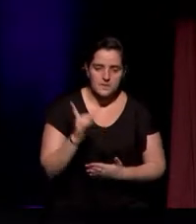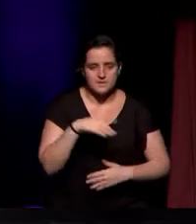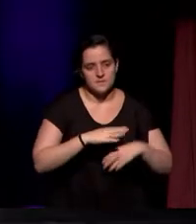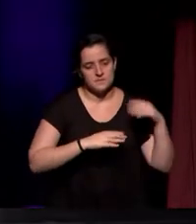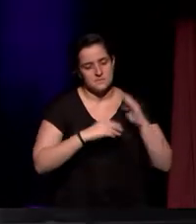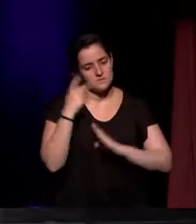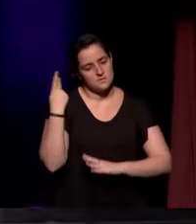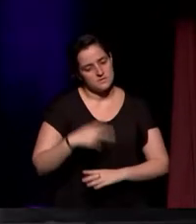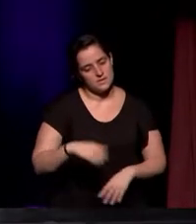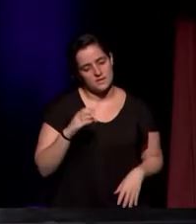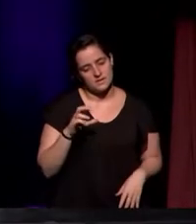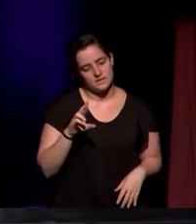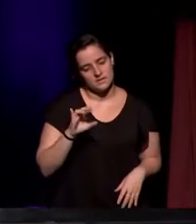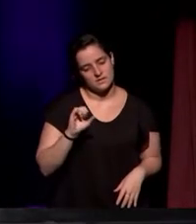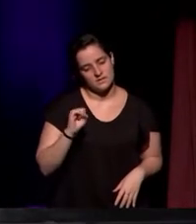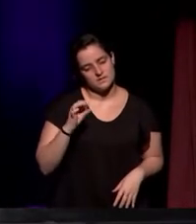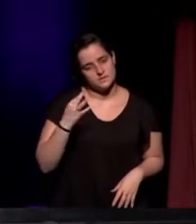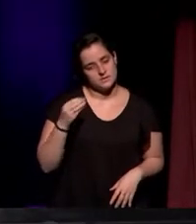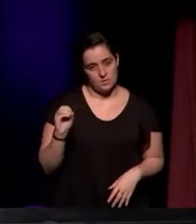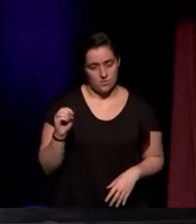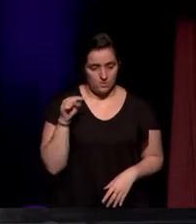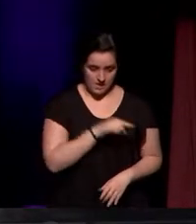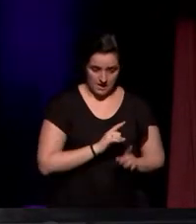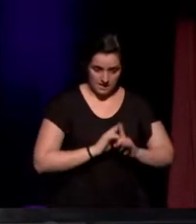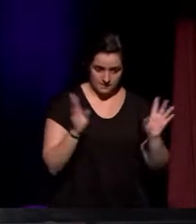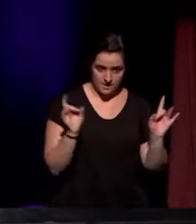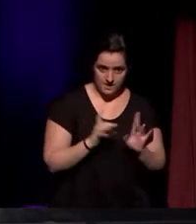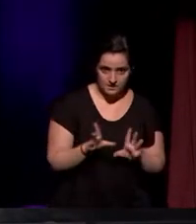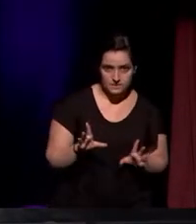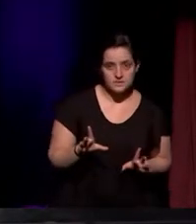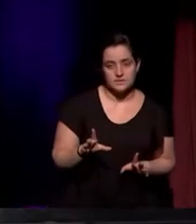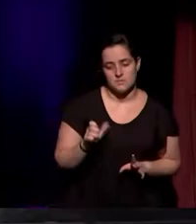Lebanese liberalism, Arab liberalism,